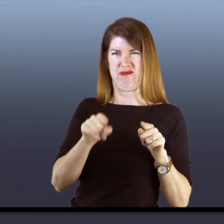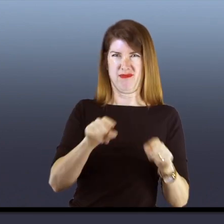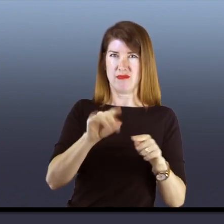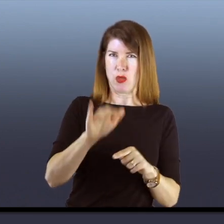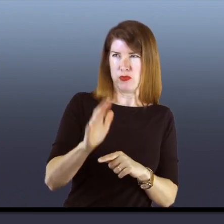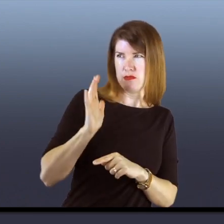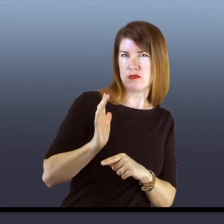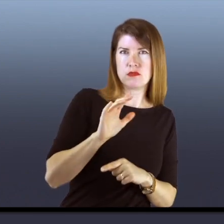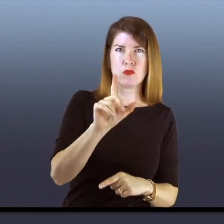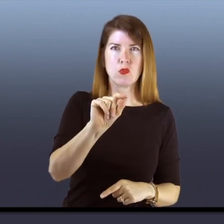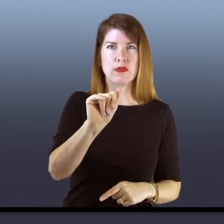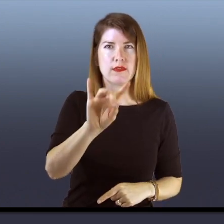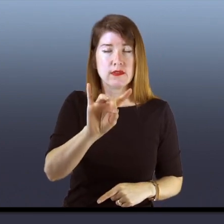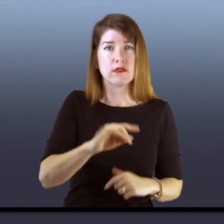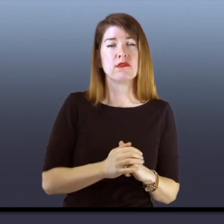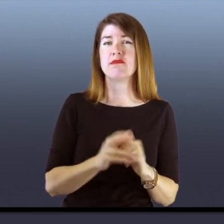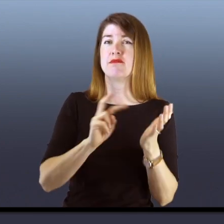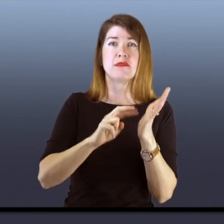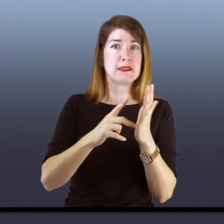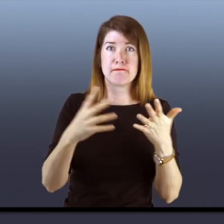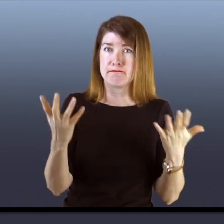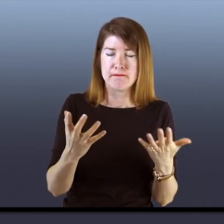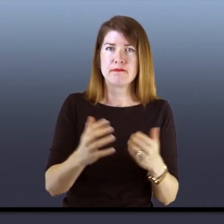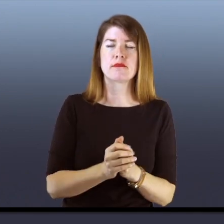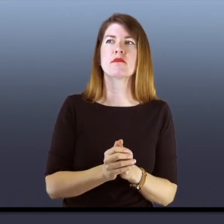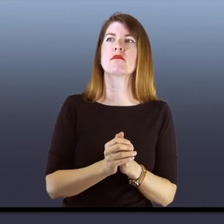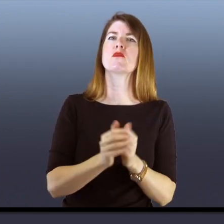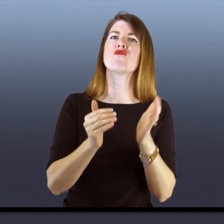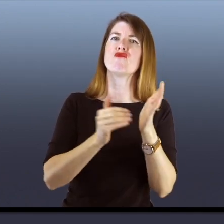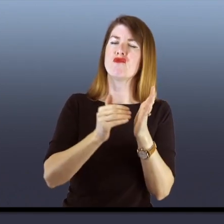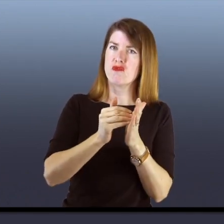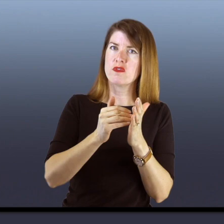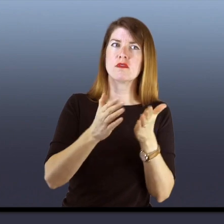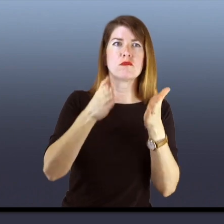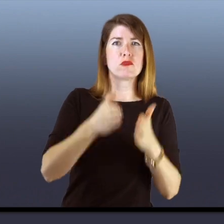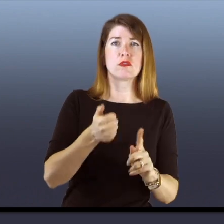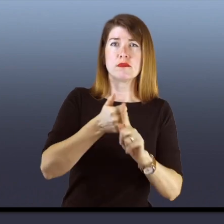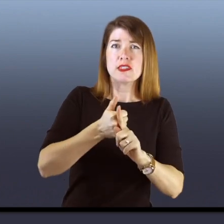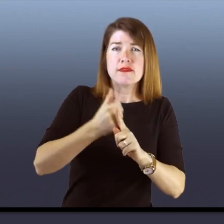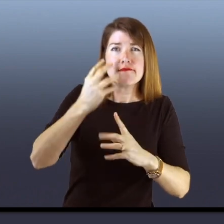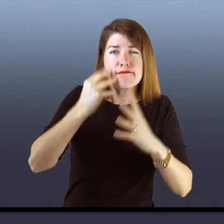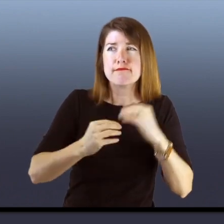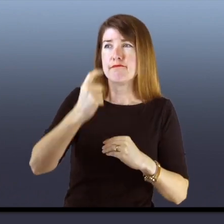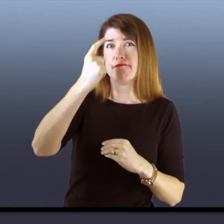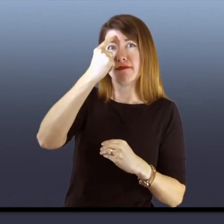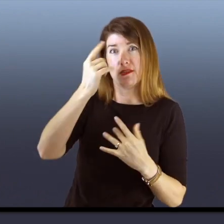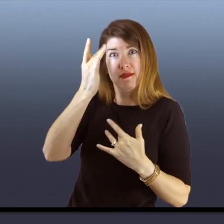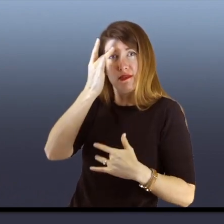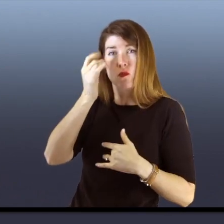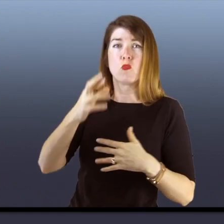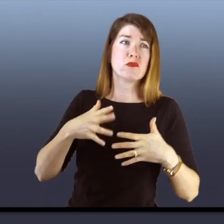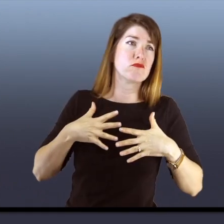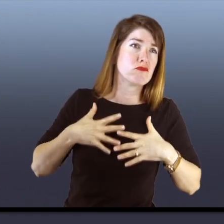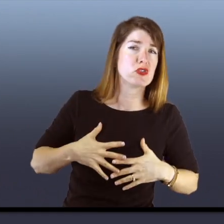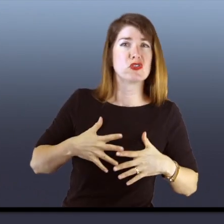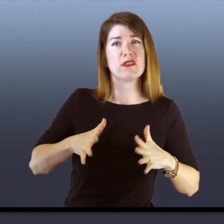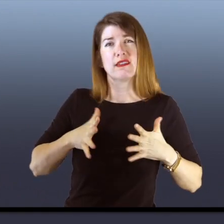Basically what that means is a lot of times when someone is experiencing a mental illness, or depression, or anxiety, or bipolar,